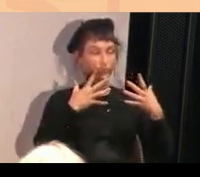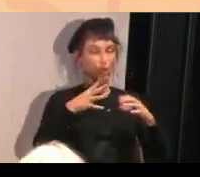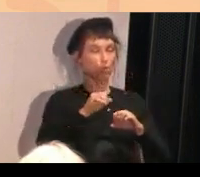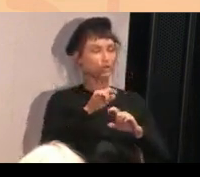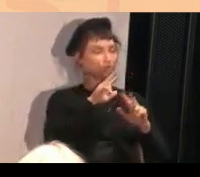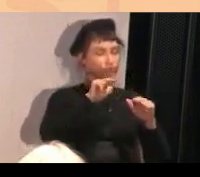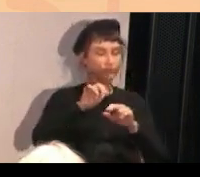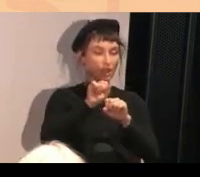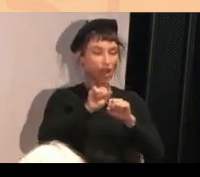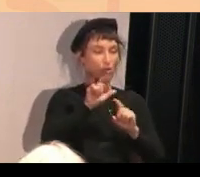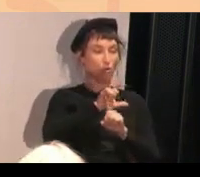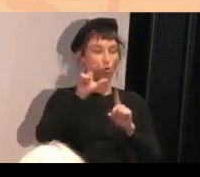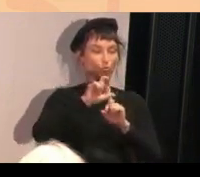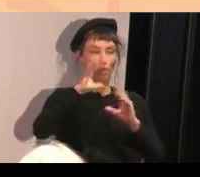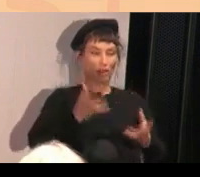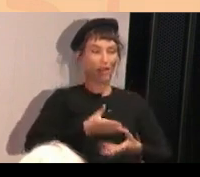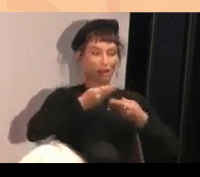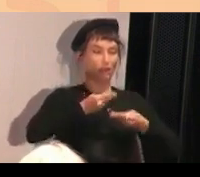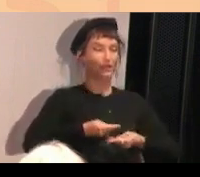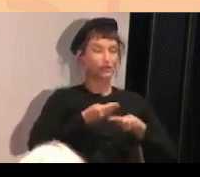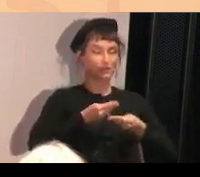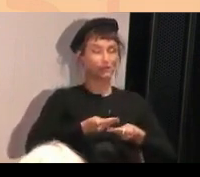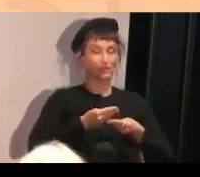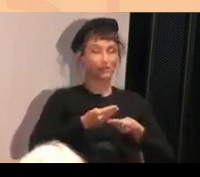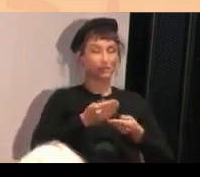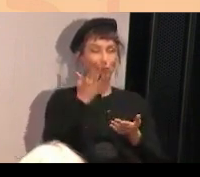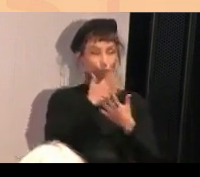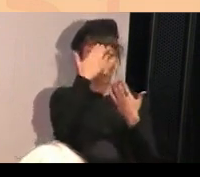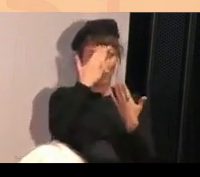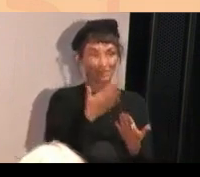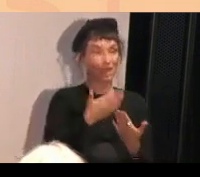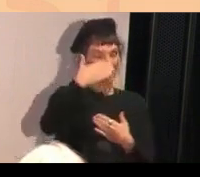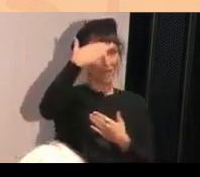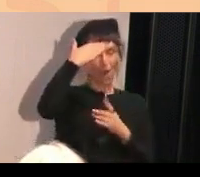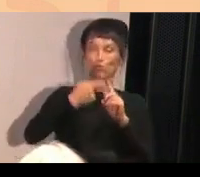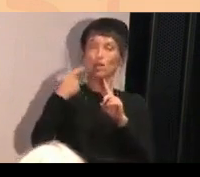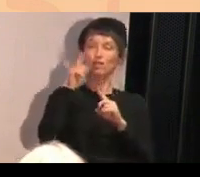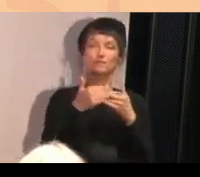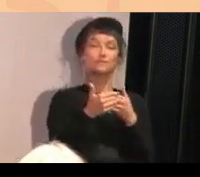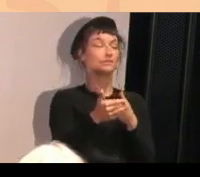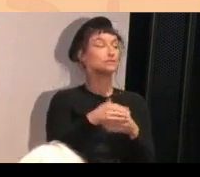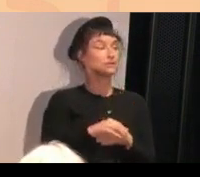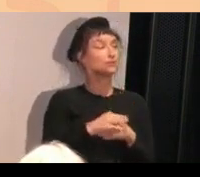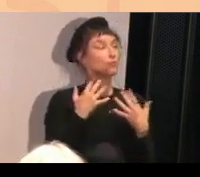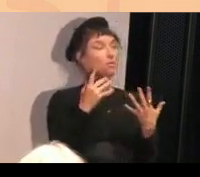and the journey of those who came before us. For many of us keeping our arts and culture